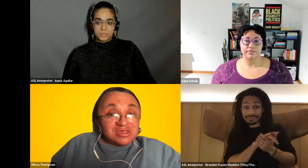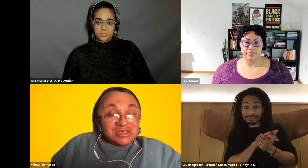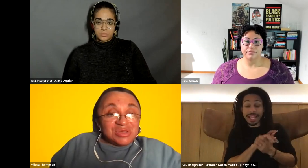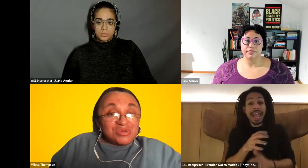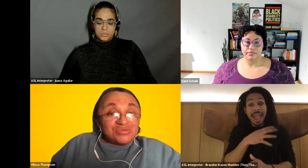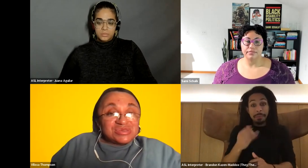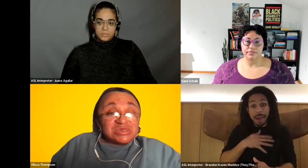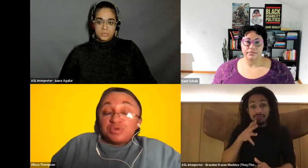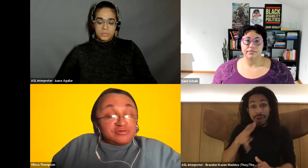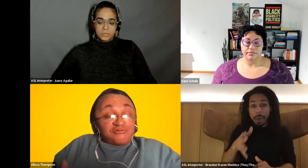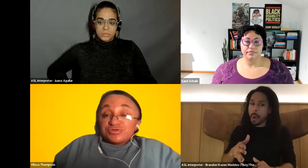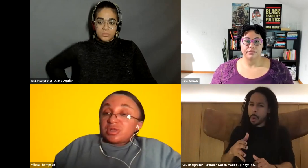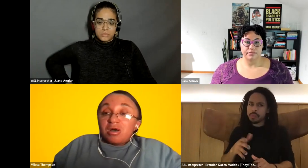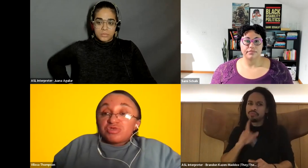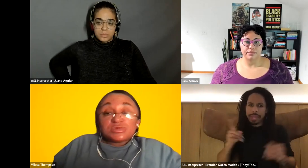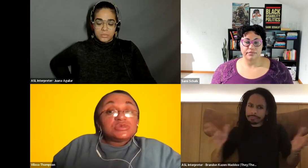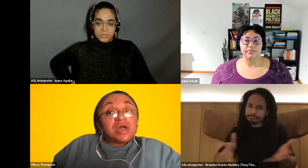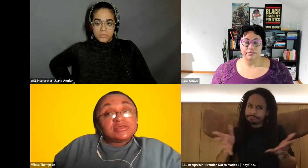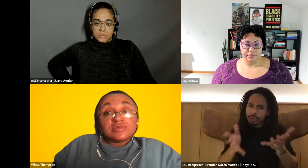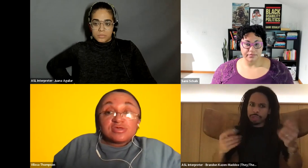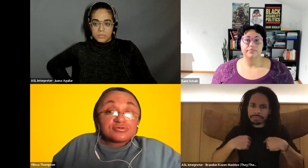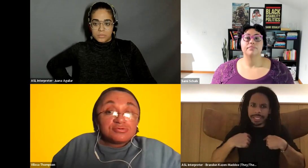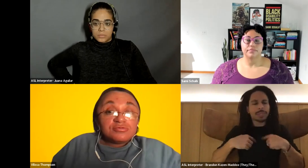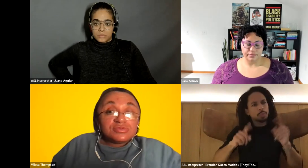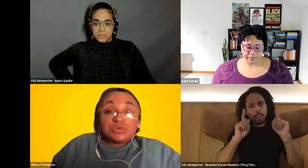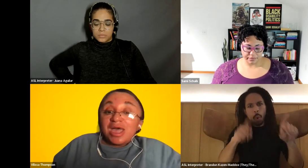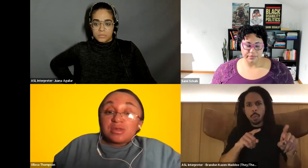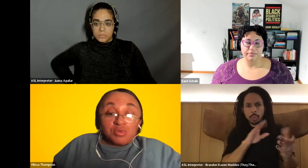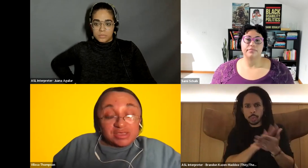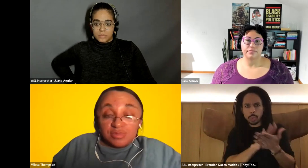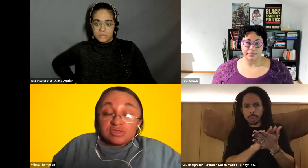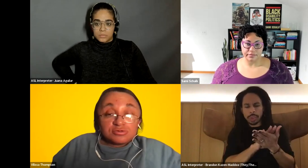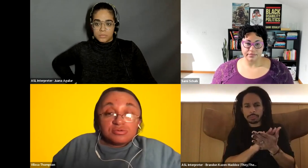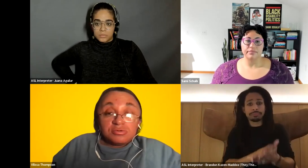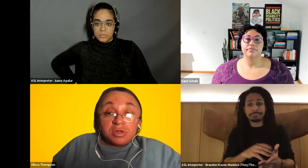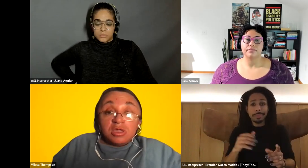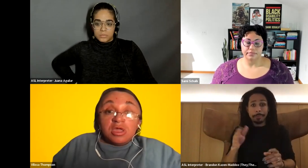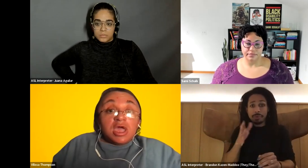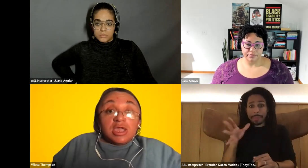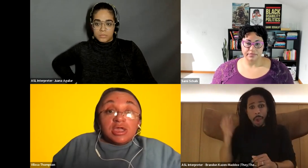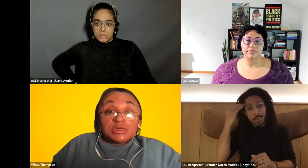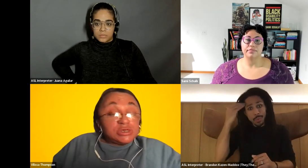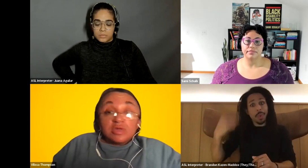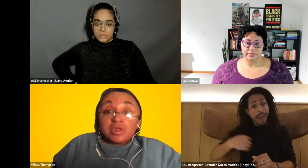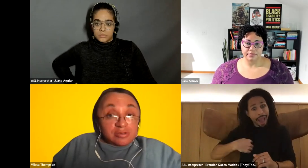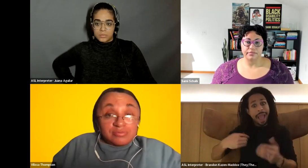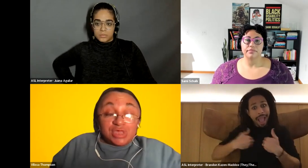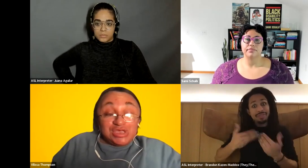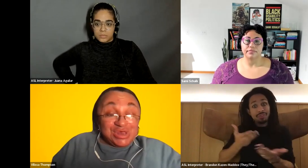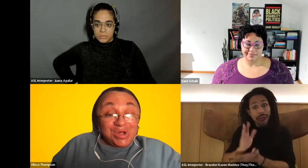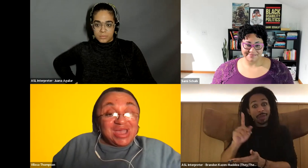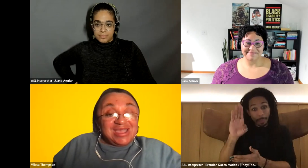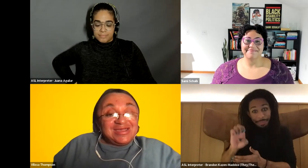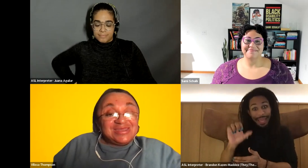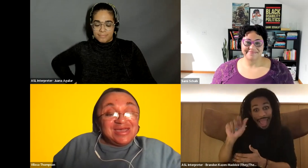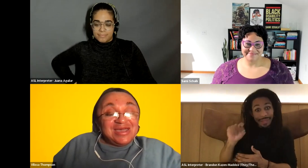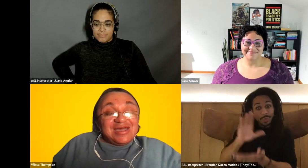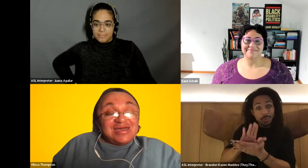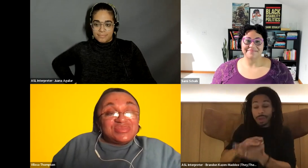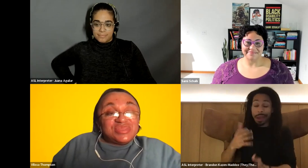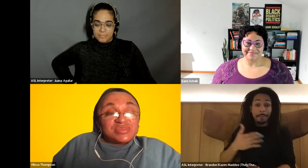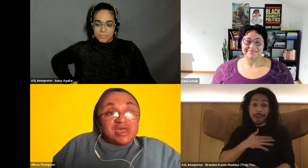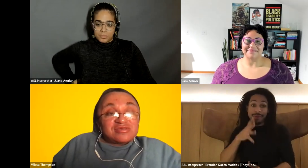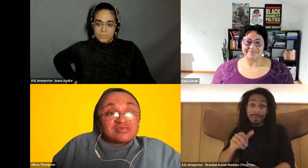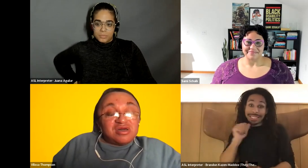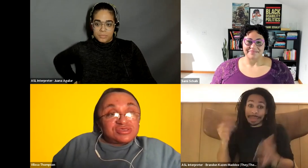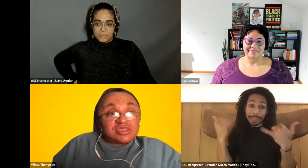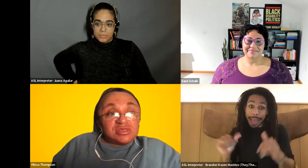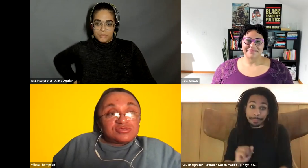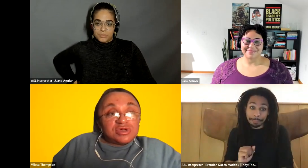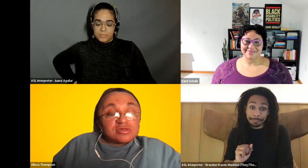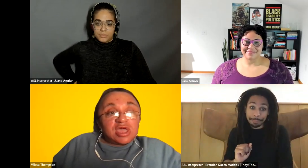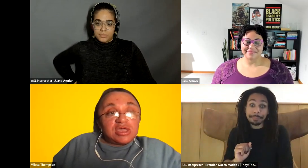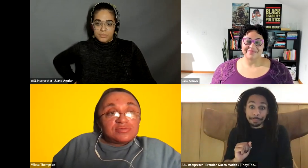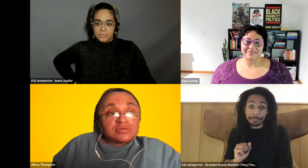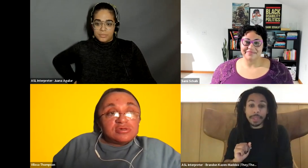Vilissa Thompson: you know she wasn't verse on the laws, but she knew I need to be at school. She knew I had a right to be at school, and she didn't play, you know, and and I think that's the understanding as well. Sometimes